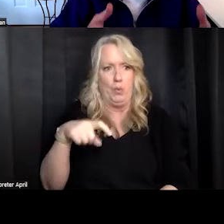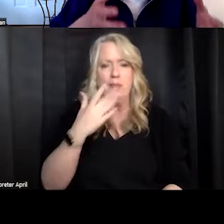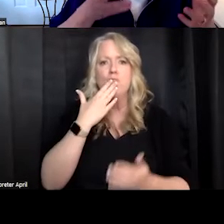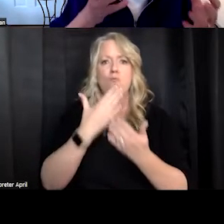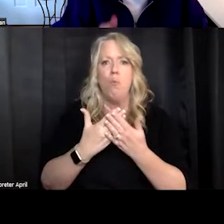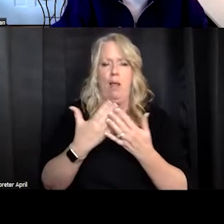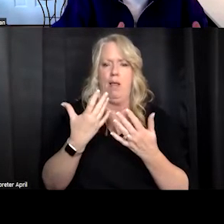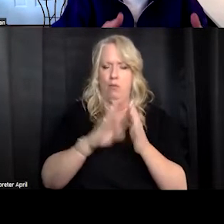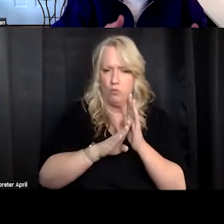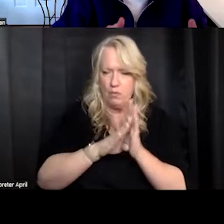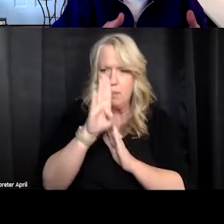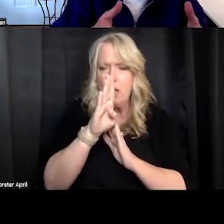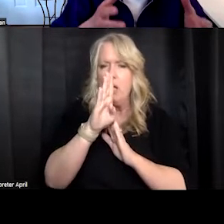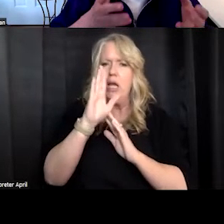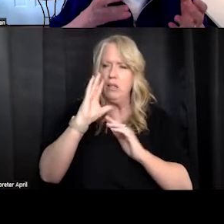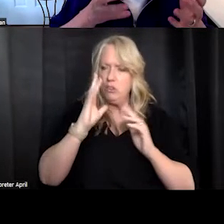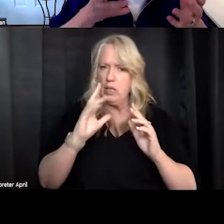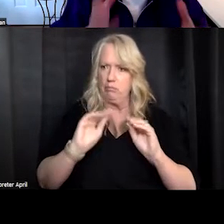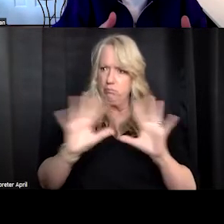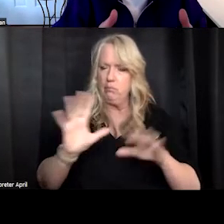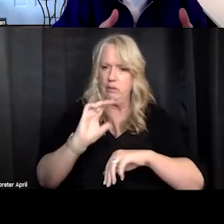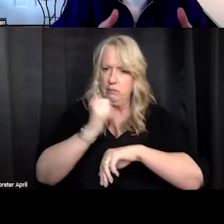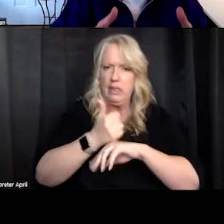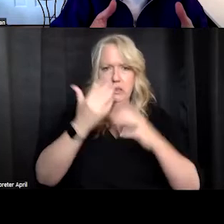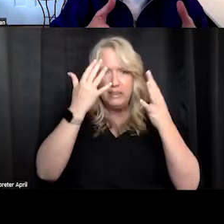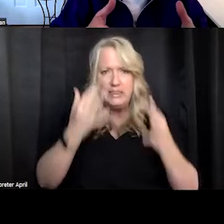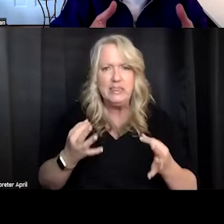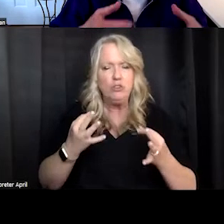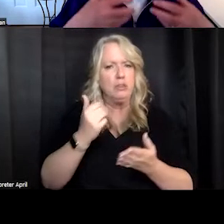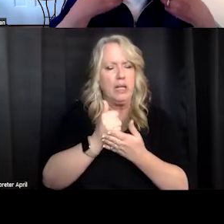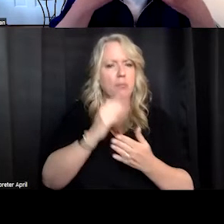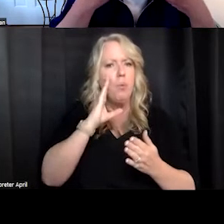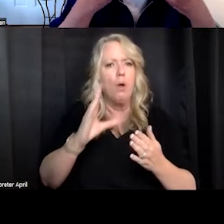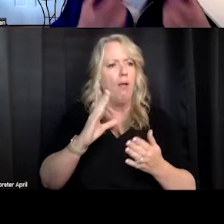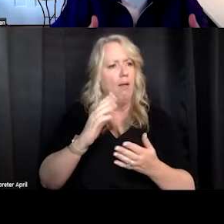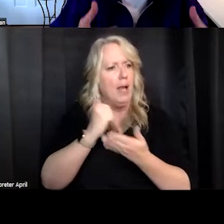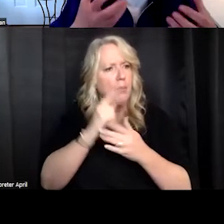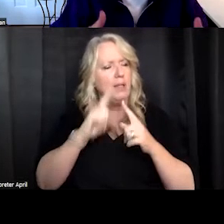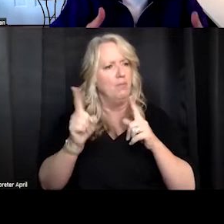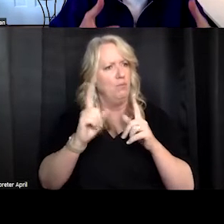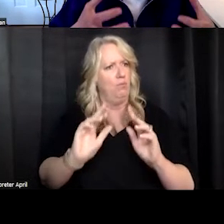TO USE. OR TO NOT USE. AND FOR THAT, WE NEED WELL DEVELOPED, ESTABLISHED